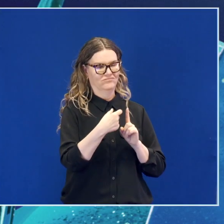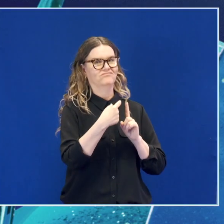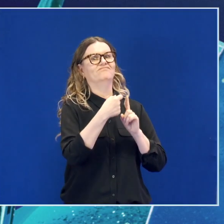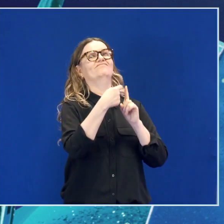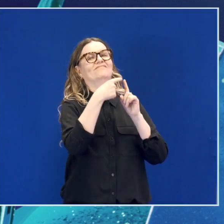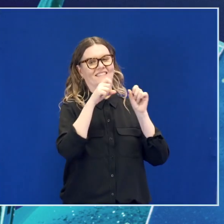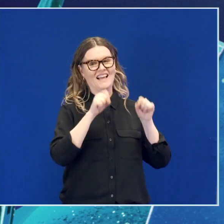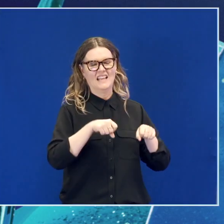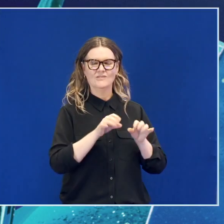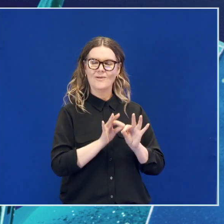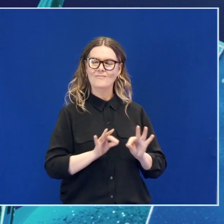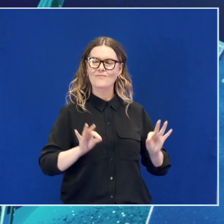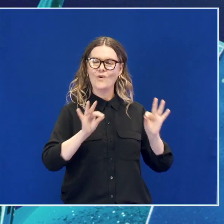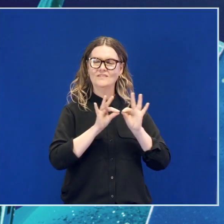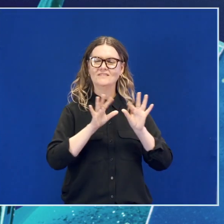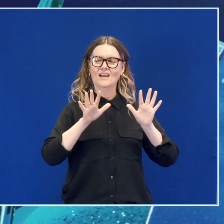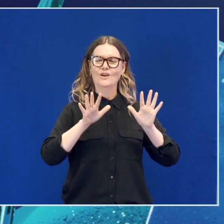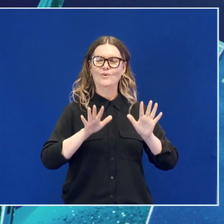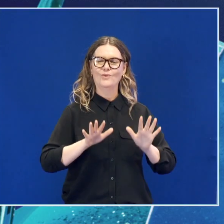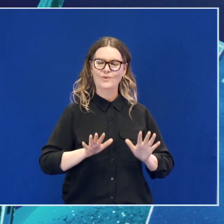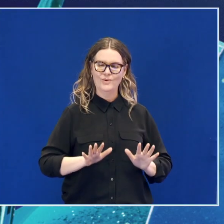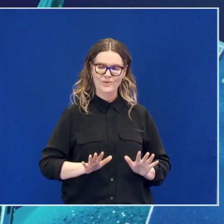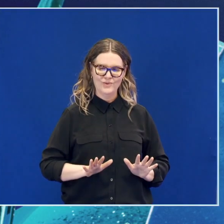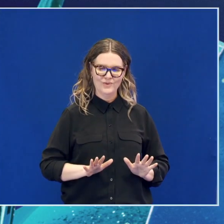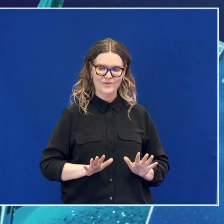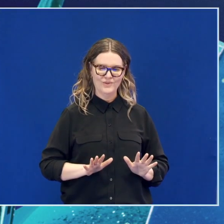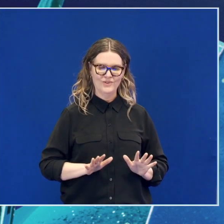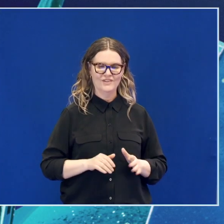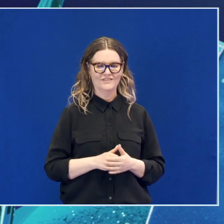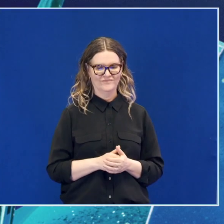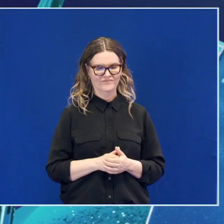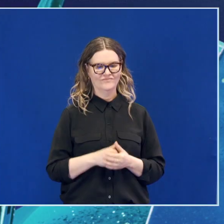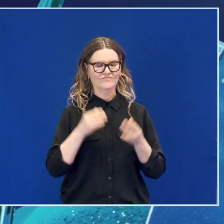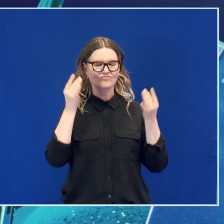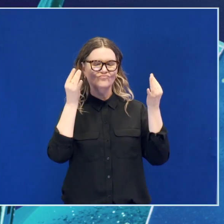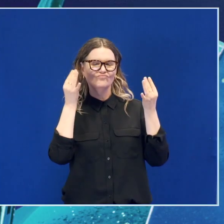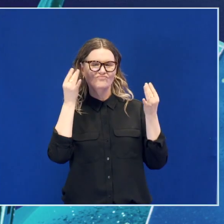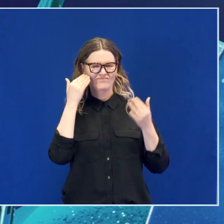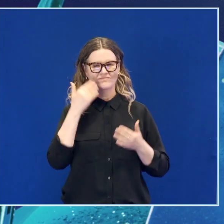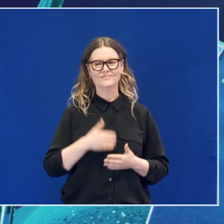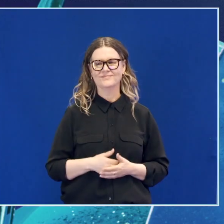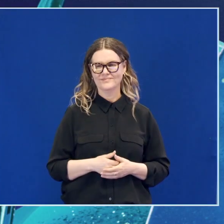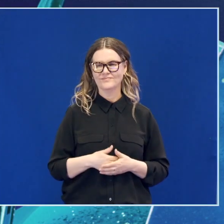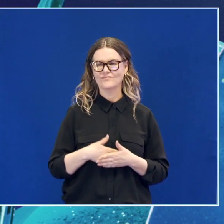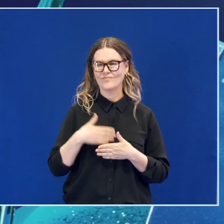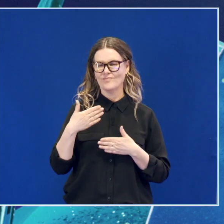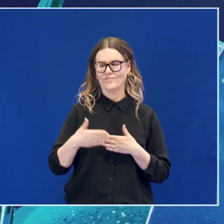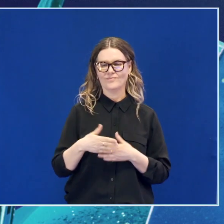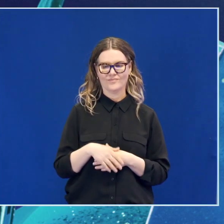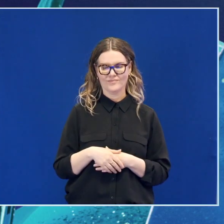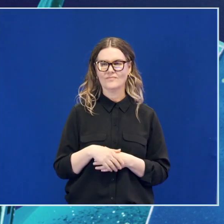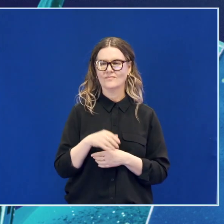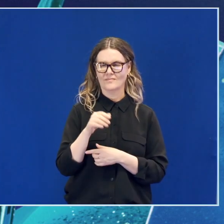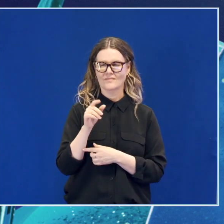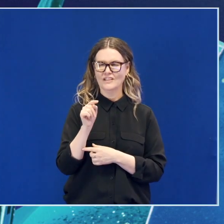So we're going to move on to our third topic for the panelists. And that is, how is generative AI --